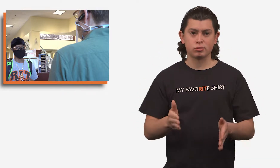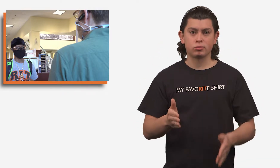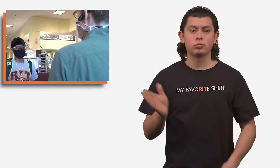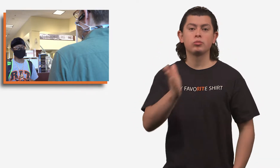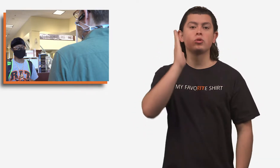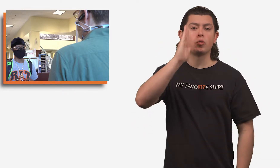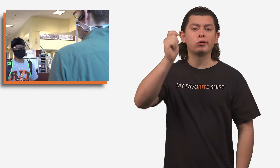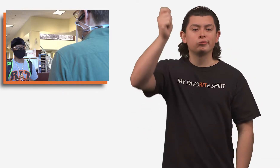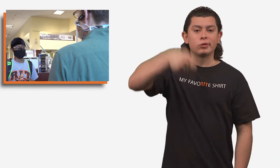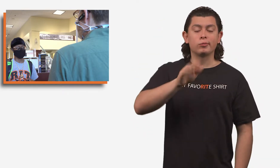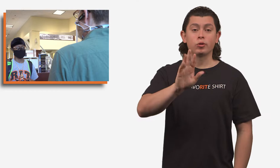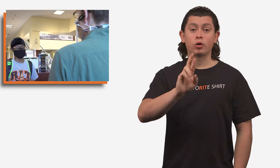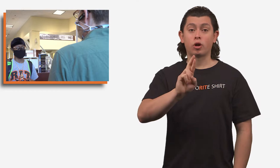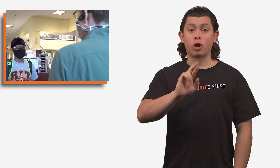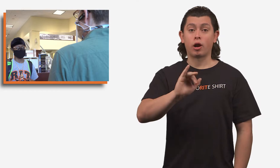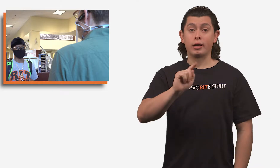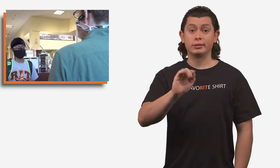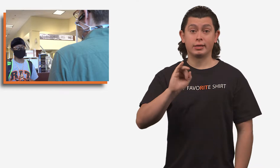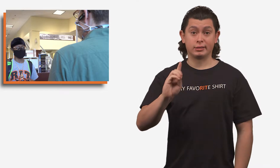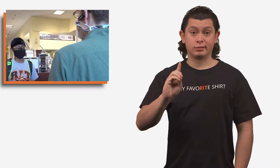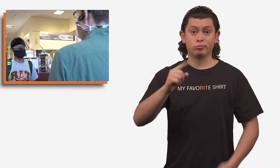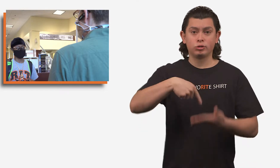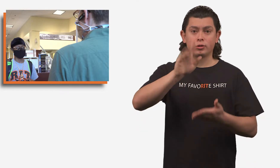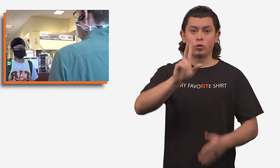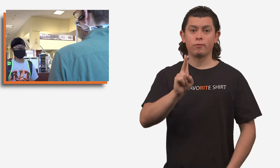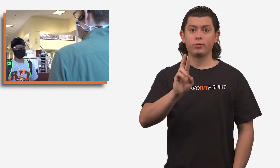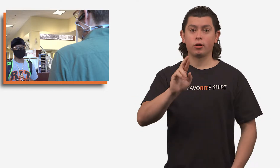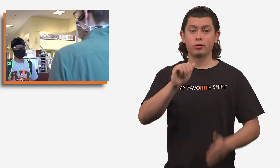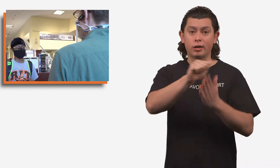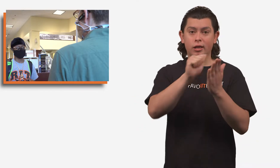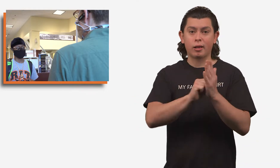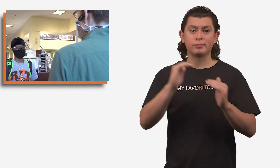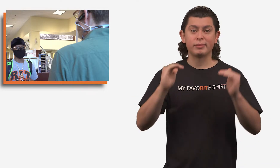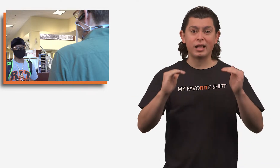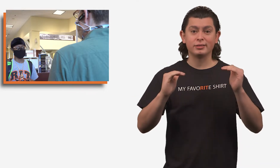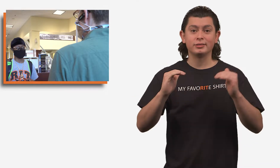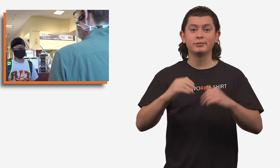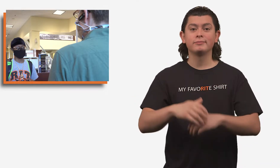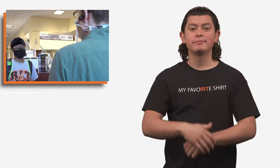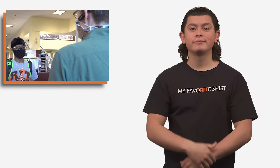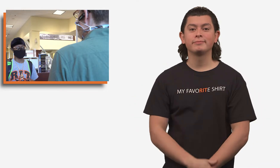THEY WILL SWIPE YOUR RIT I.D. TO CHECK YOUR VR ACCOUNT BALANCE.